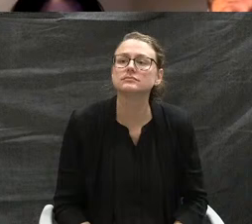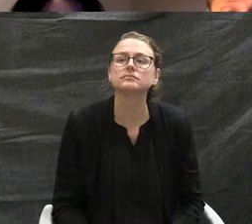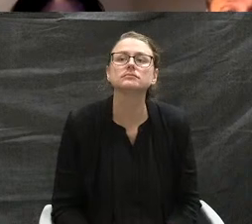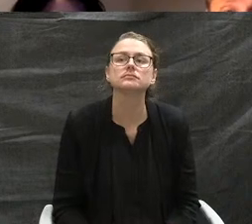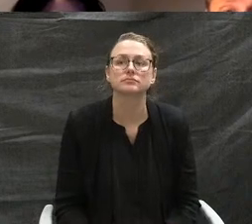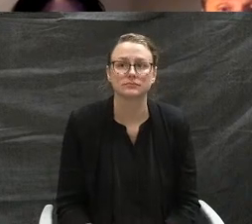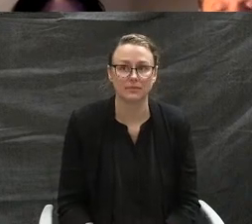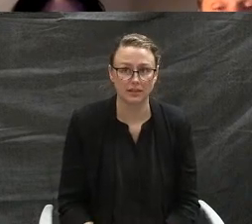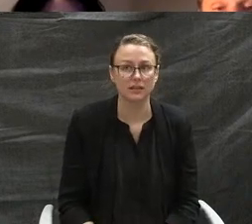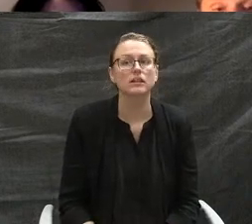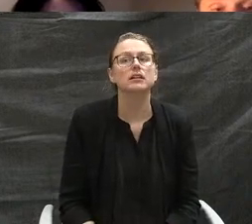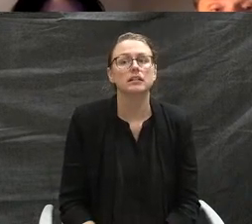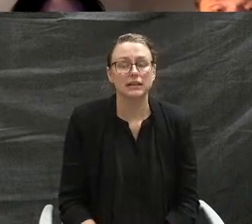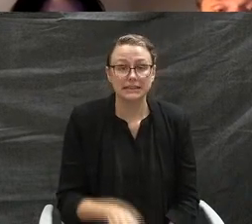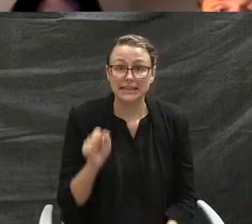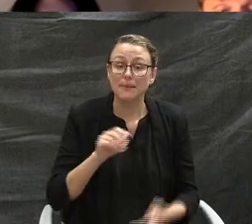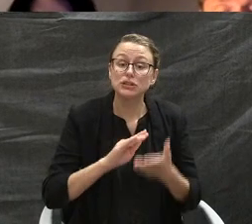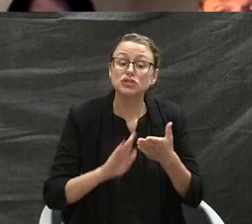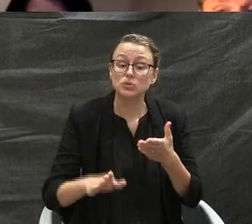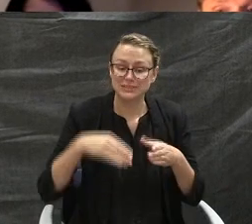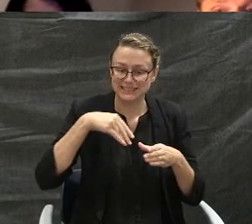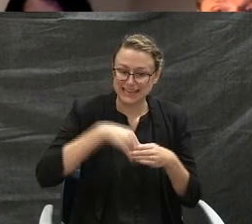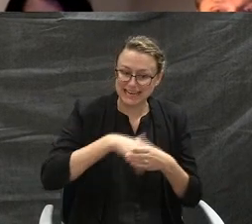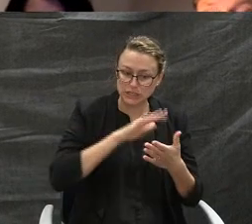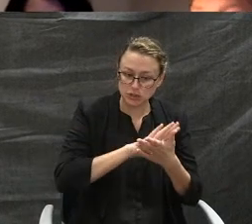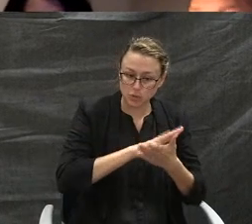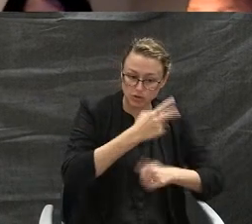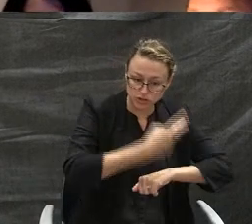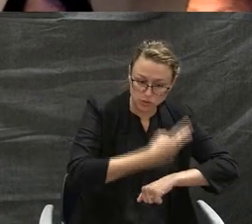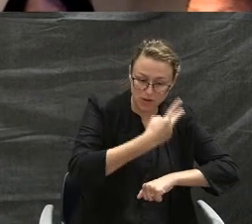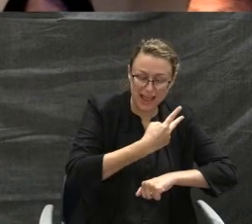So as students are in school two days and E learning for two days